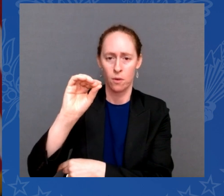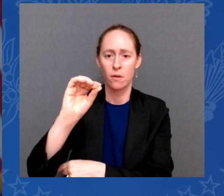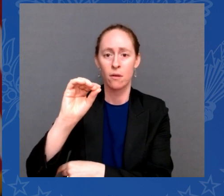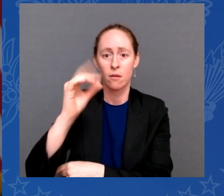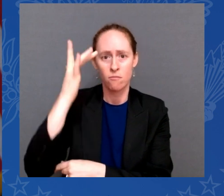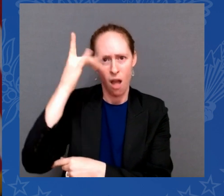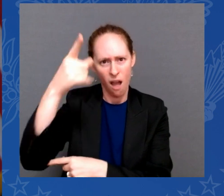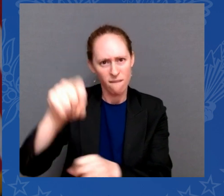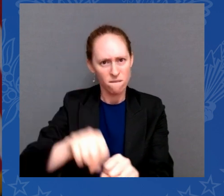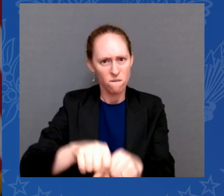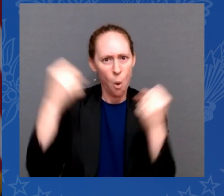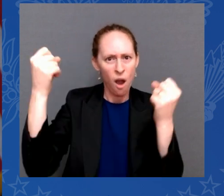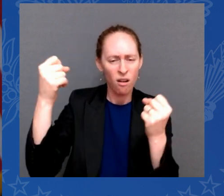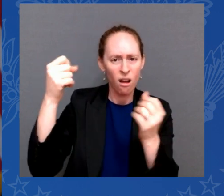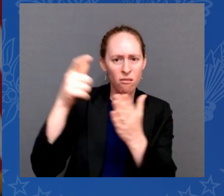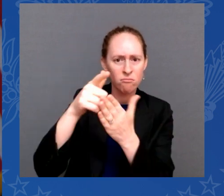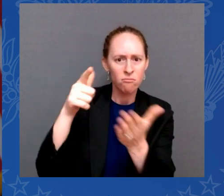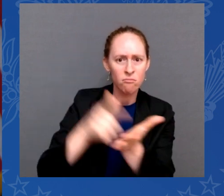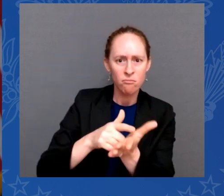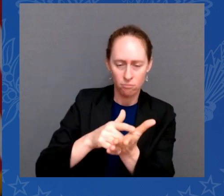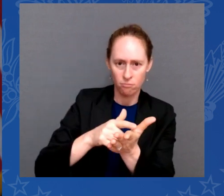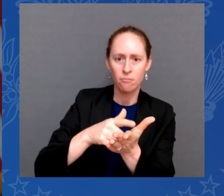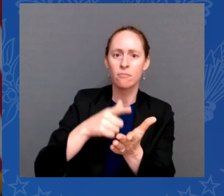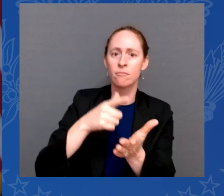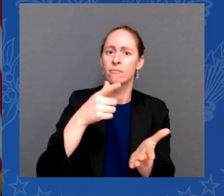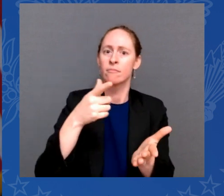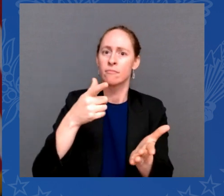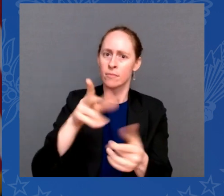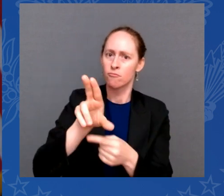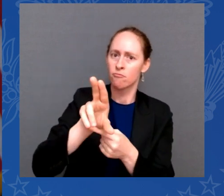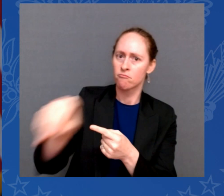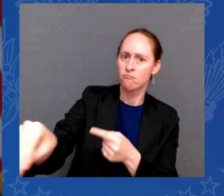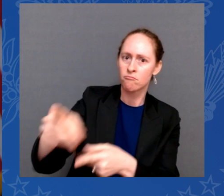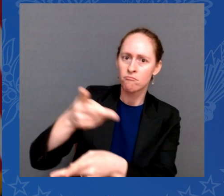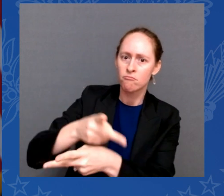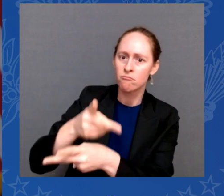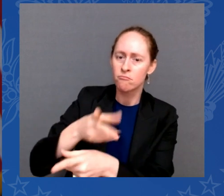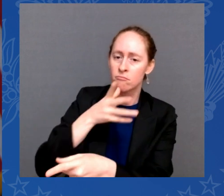who are suffering medical emergencies. As we explained in our complaint,